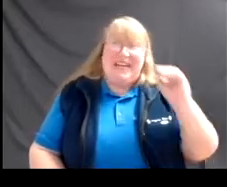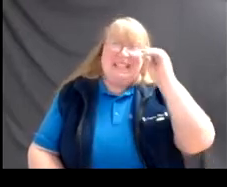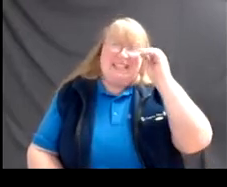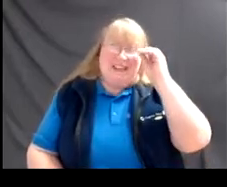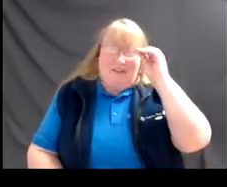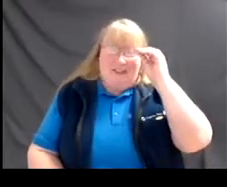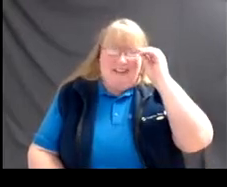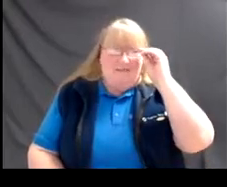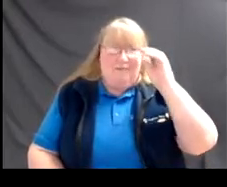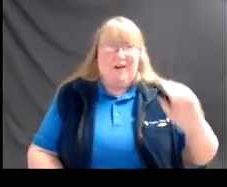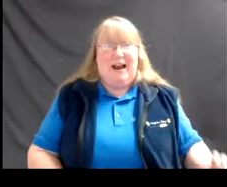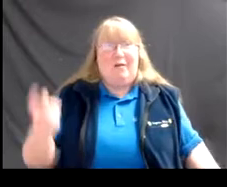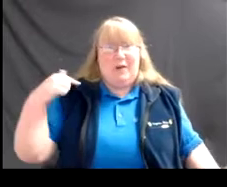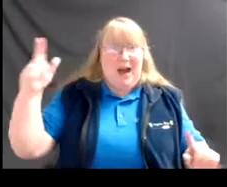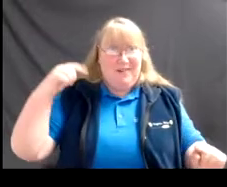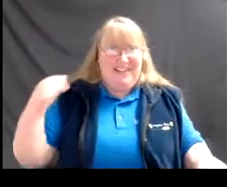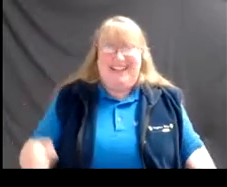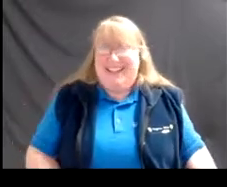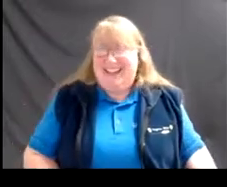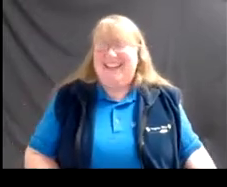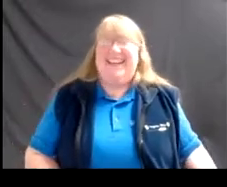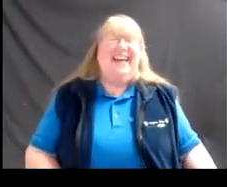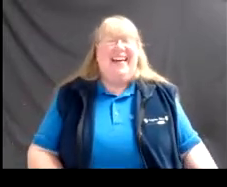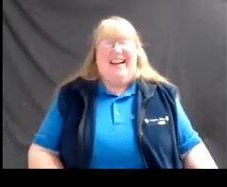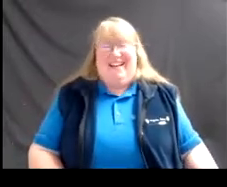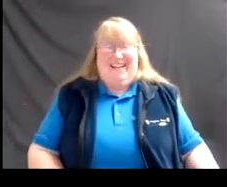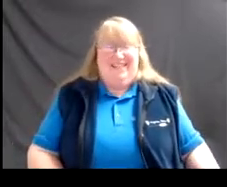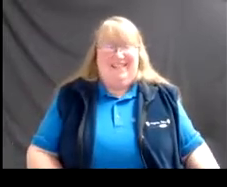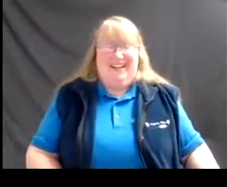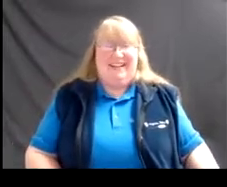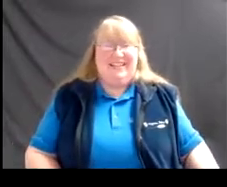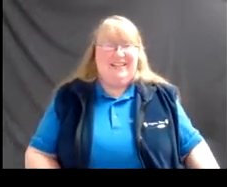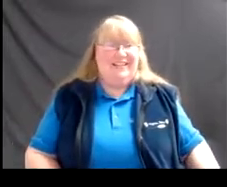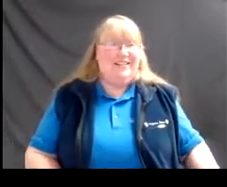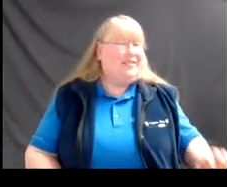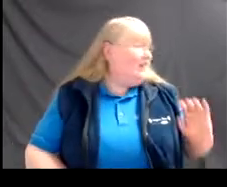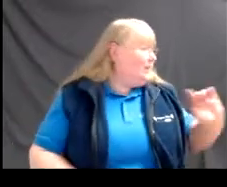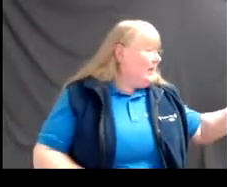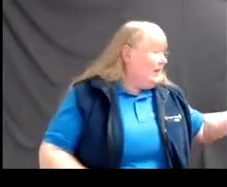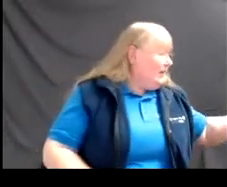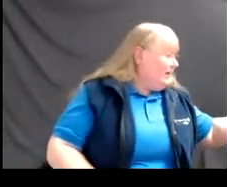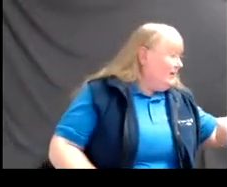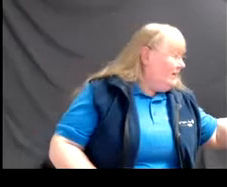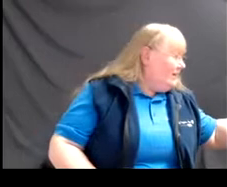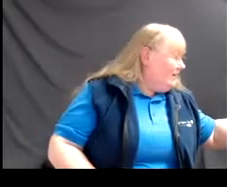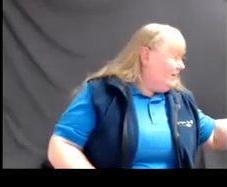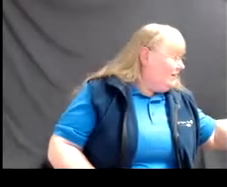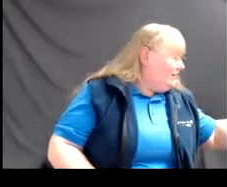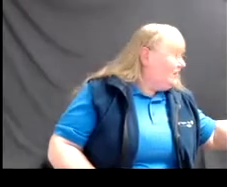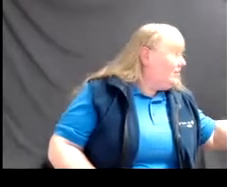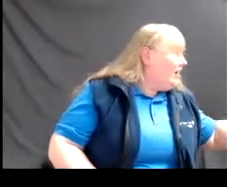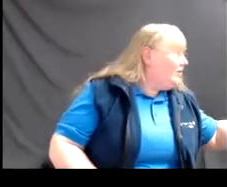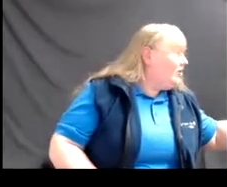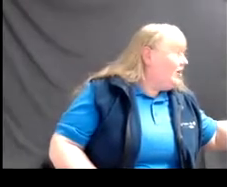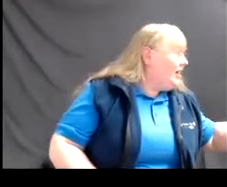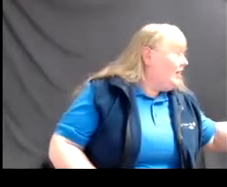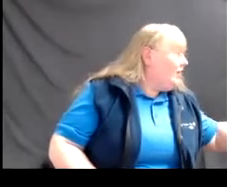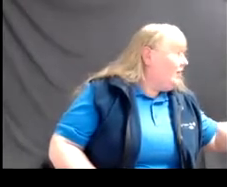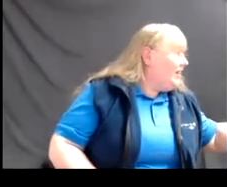since we are out and about. All right, let me stop the sharing here real quick.